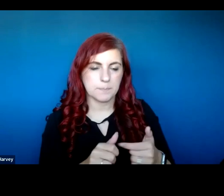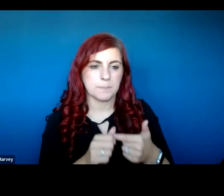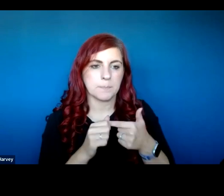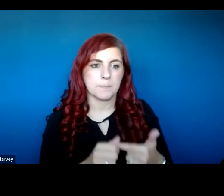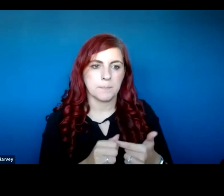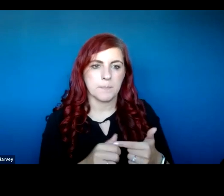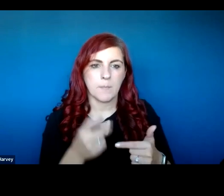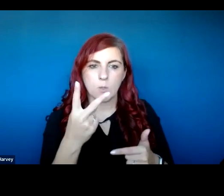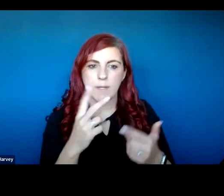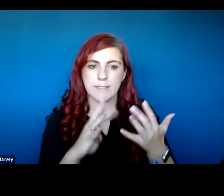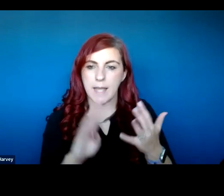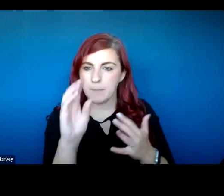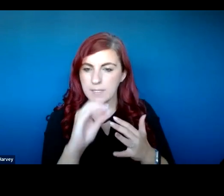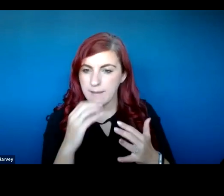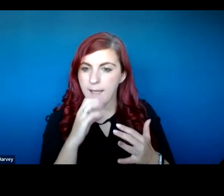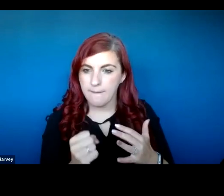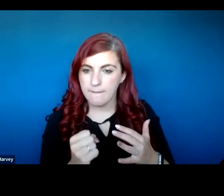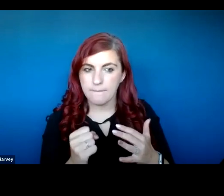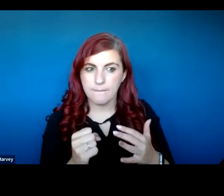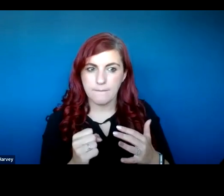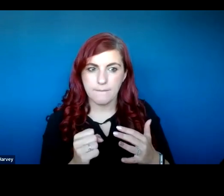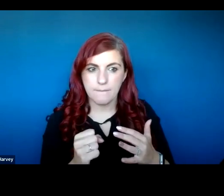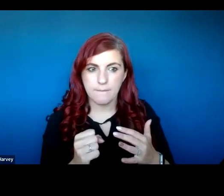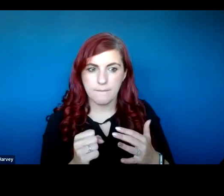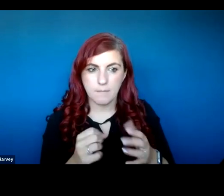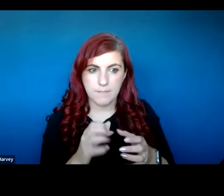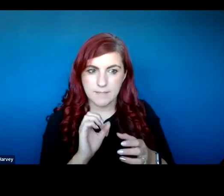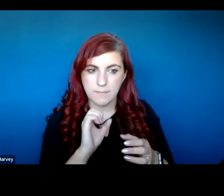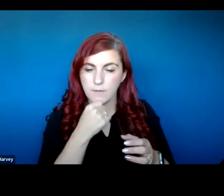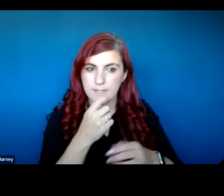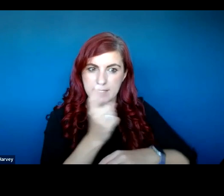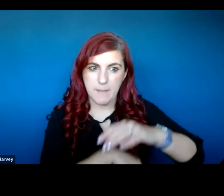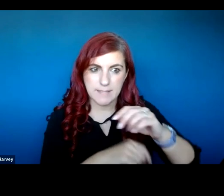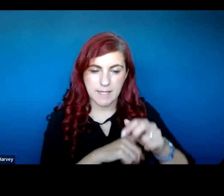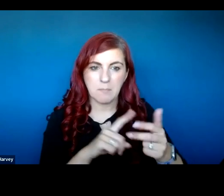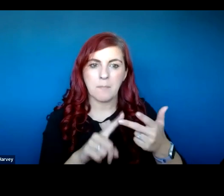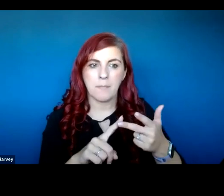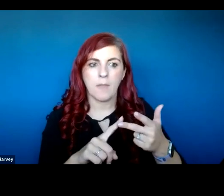29% said they had a disability to a great extent and 38% said they